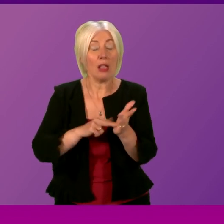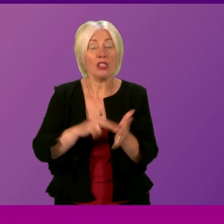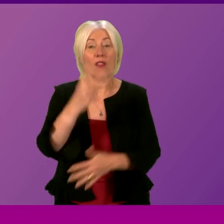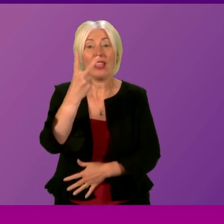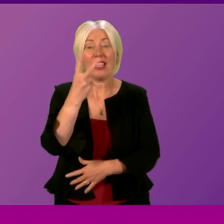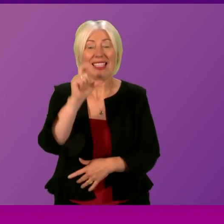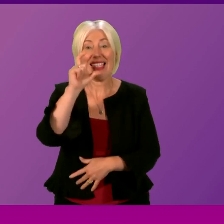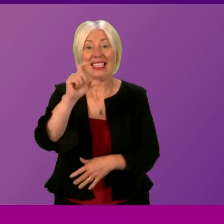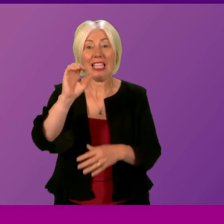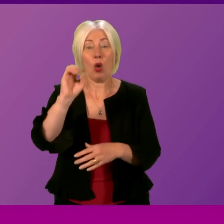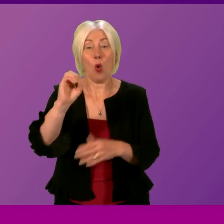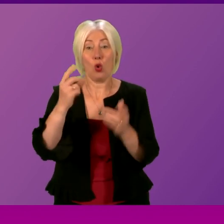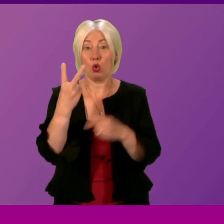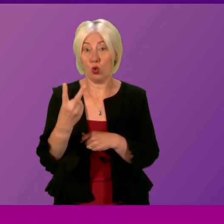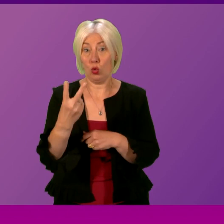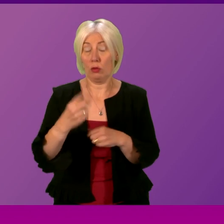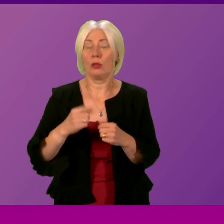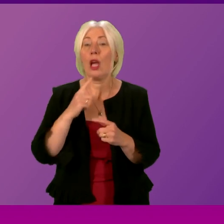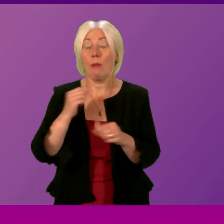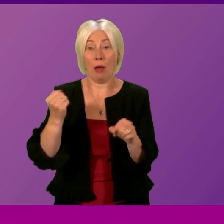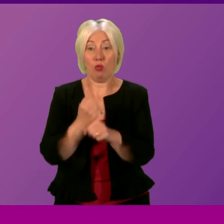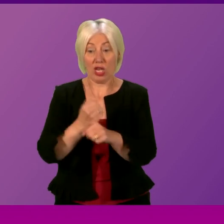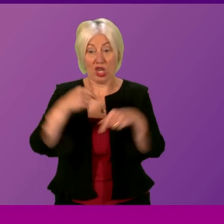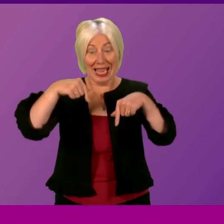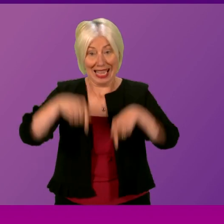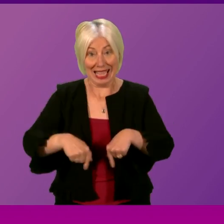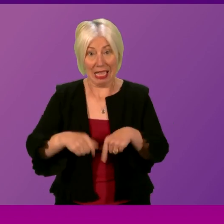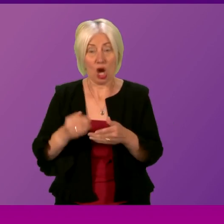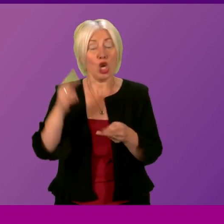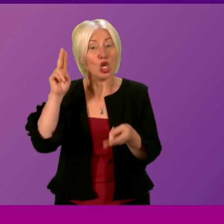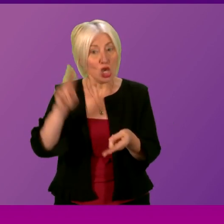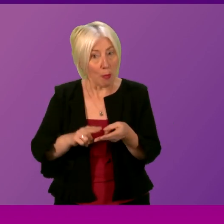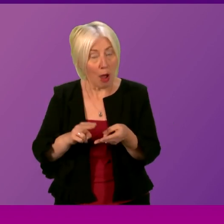production in Scotland is cheaper and greener, and it protects jobs.